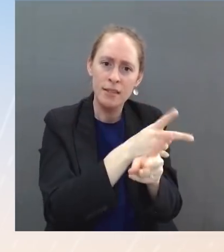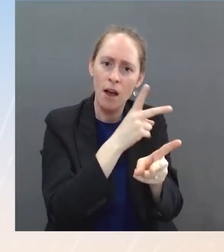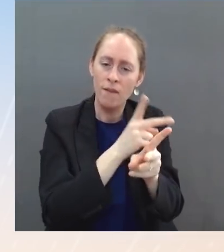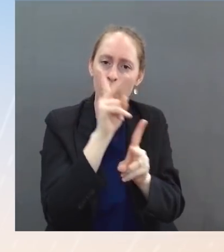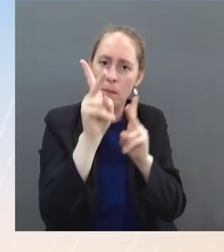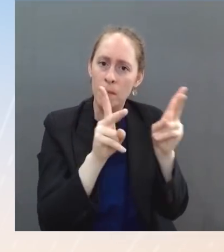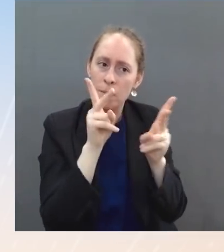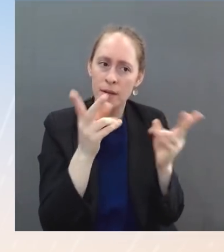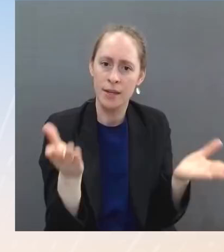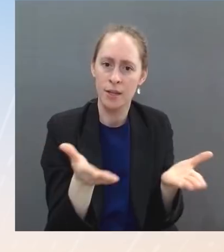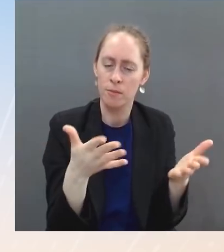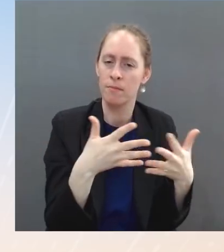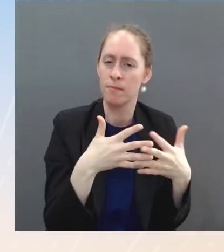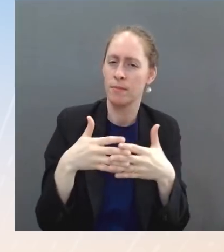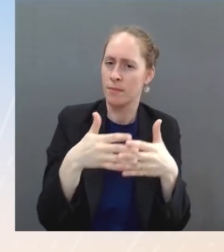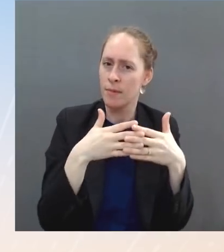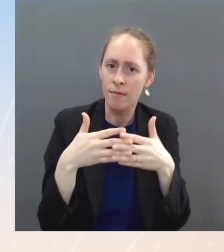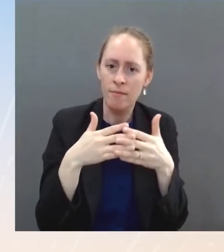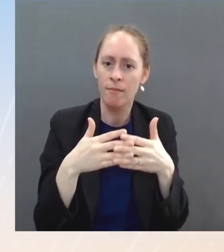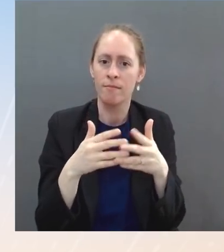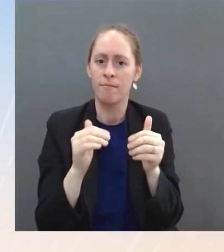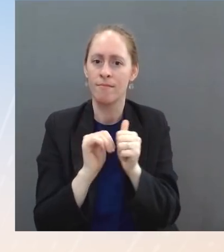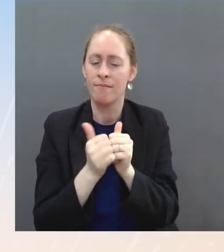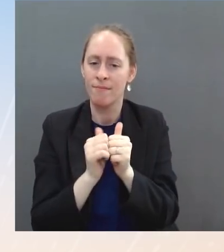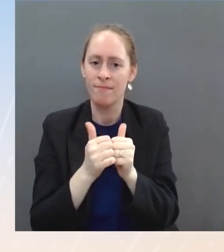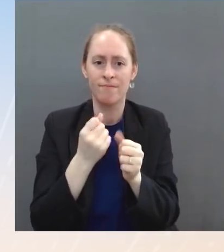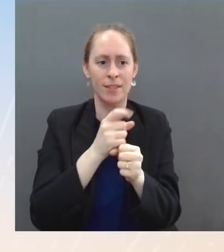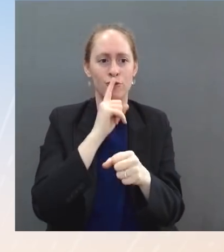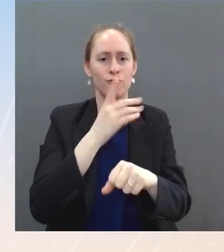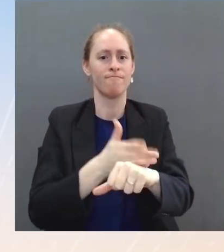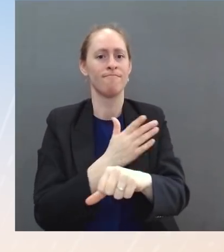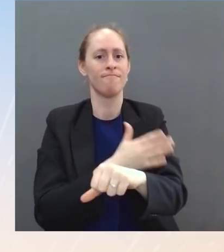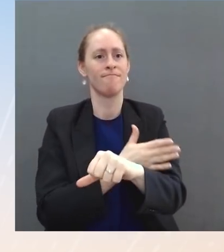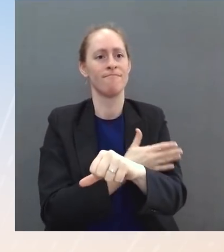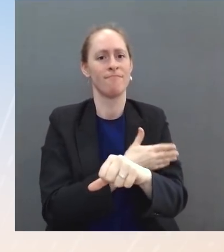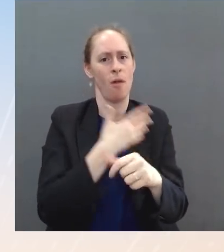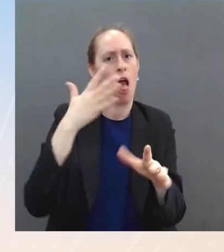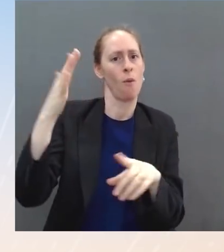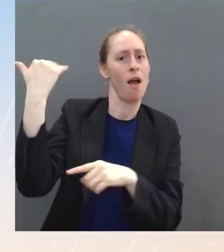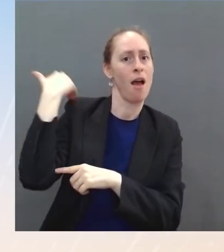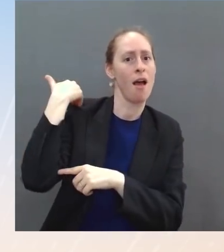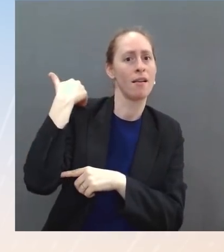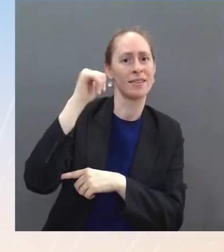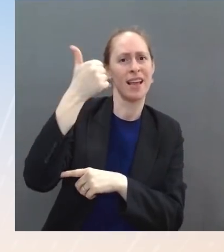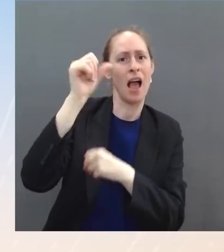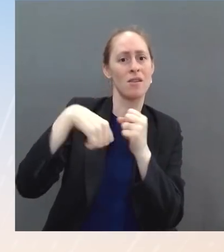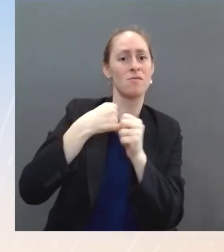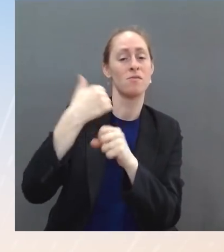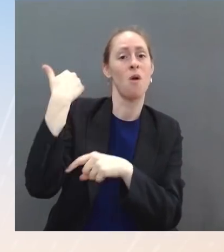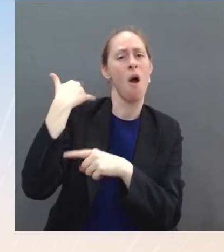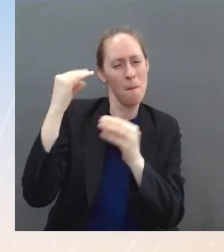from more than 10 years ago and making it better over time. So -- and I suspect that former President Obama will be back